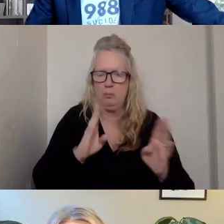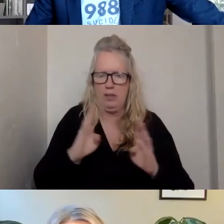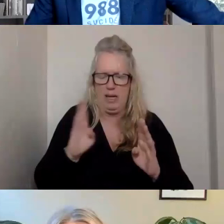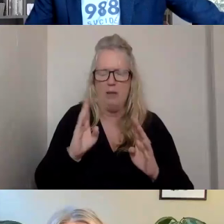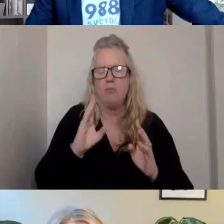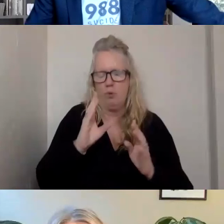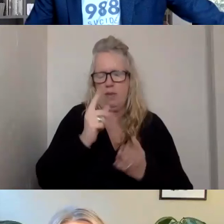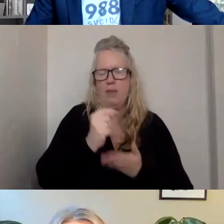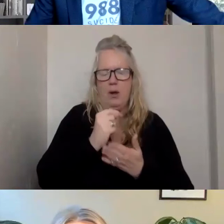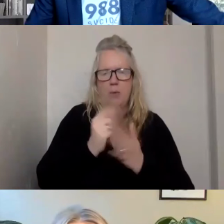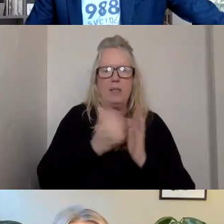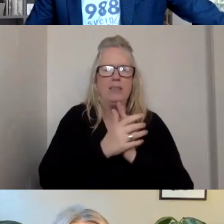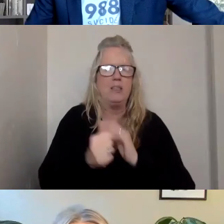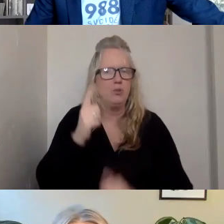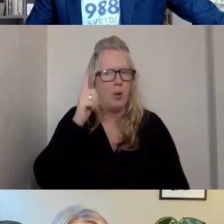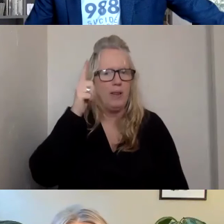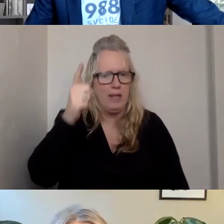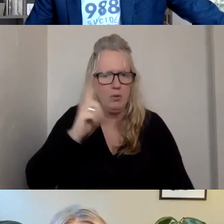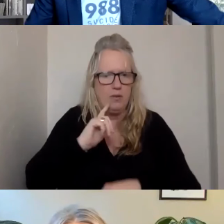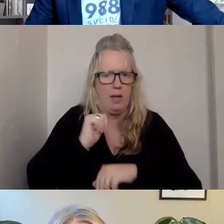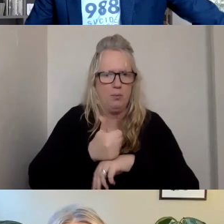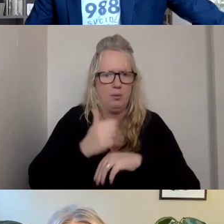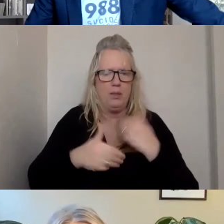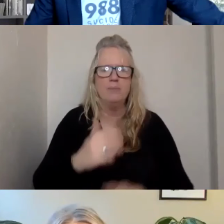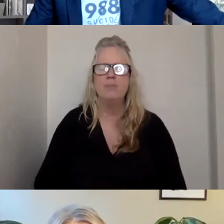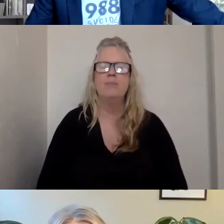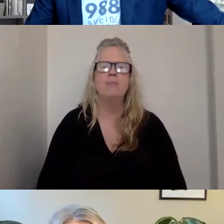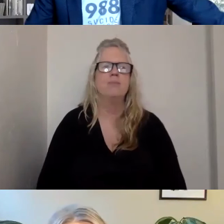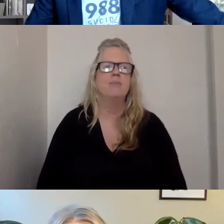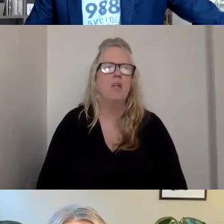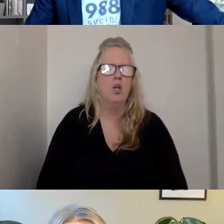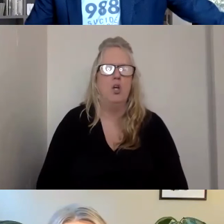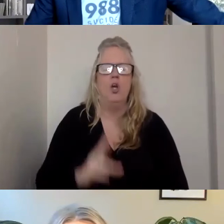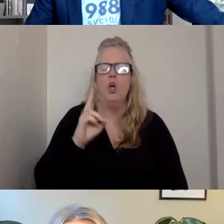FUTURE. THANK YOU. >>: THANK YOU SO MUCH. DIANA